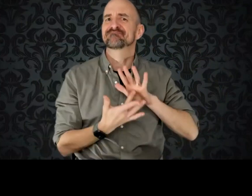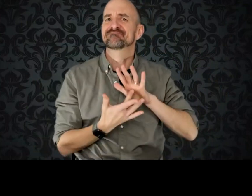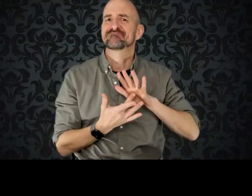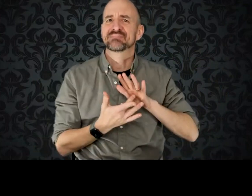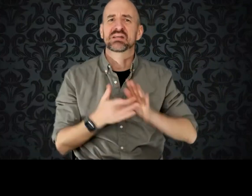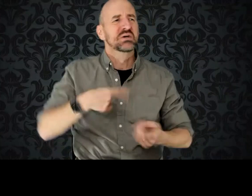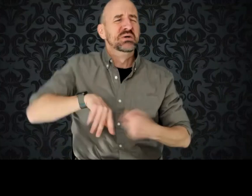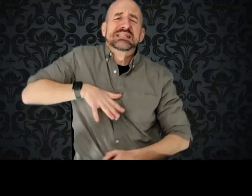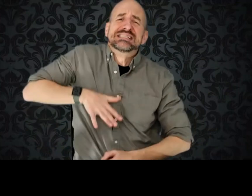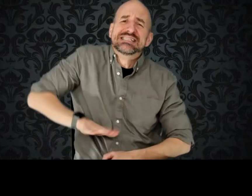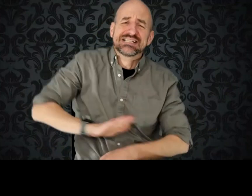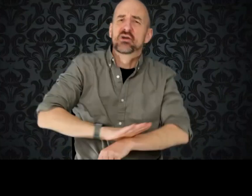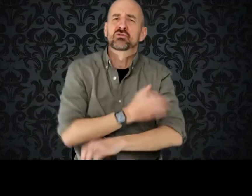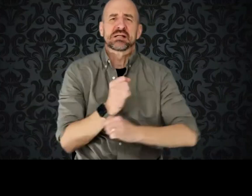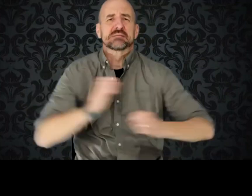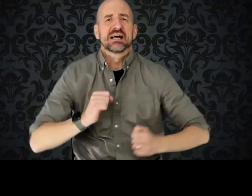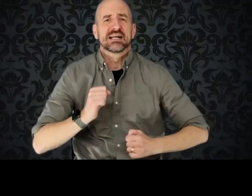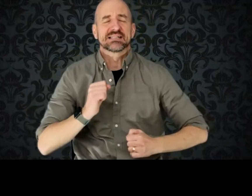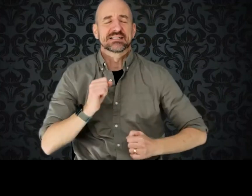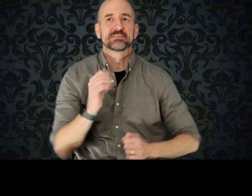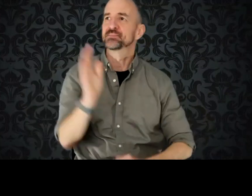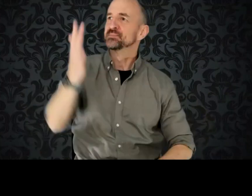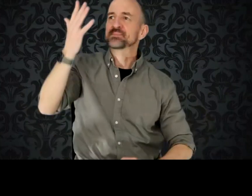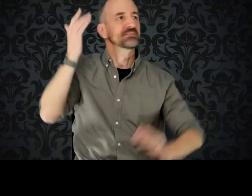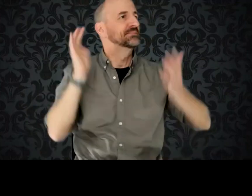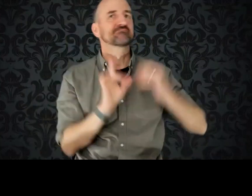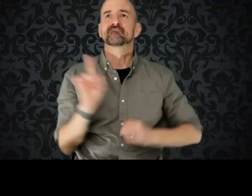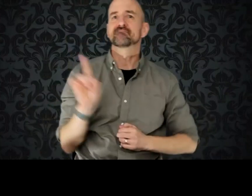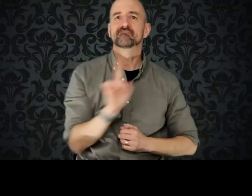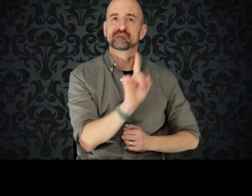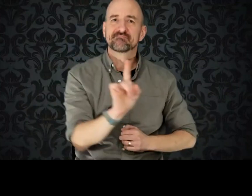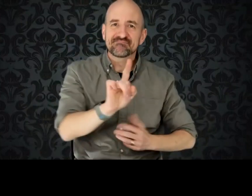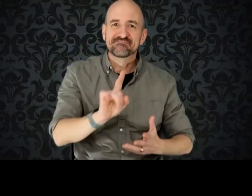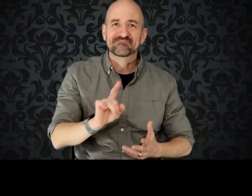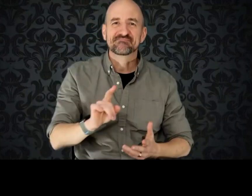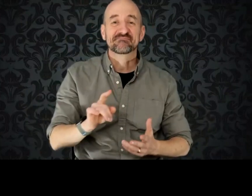A bit like everybody over the last few years, and several dreaded lockdowns later, I think